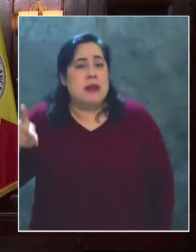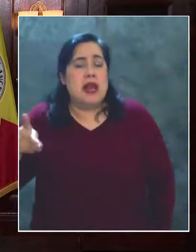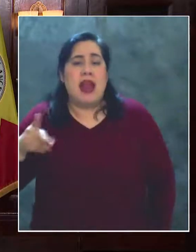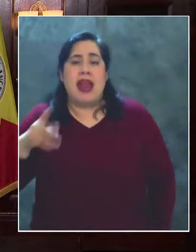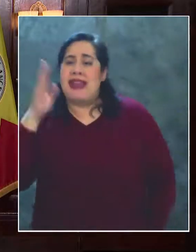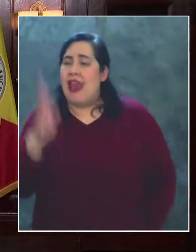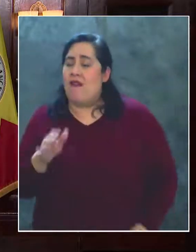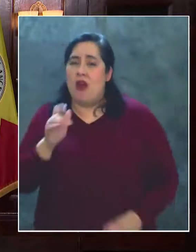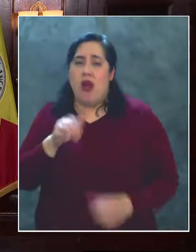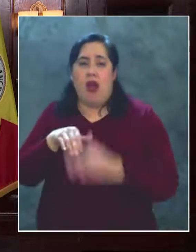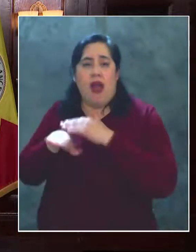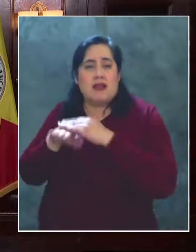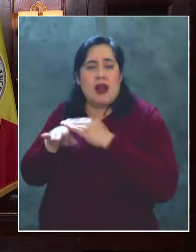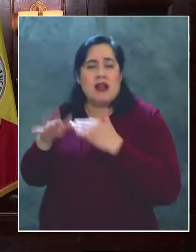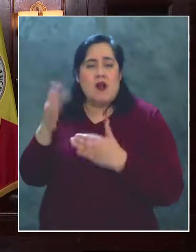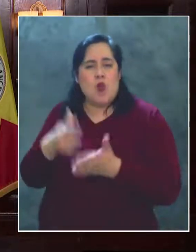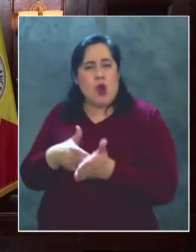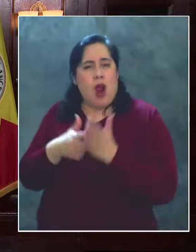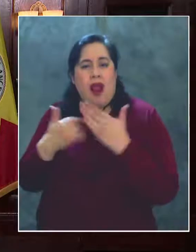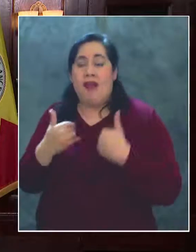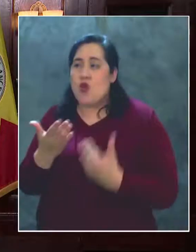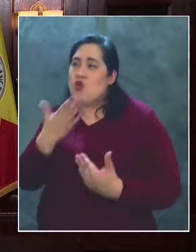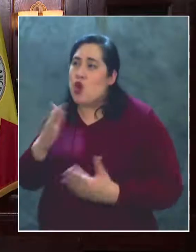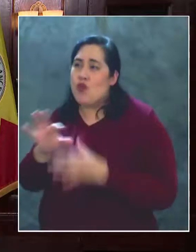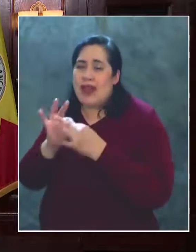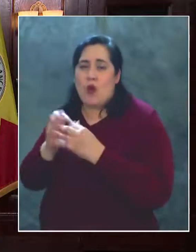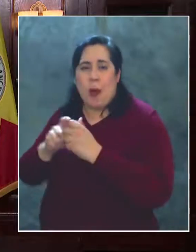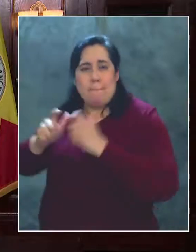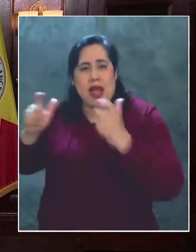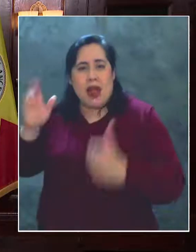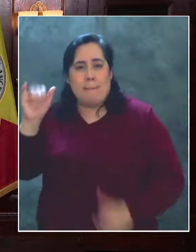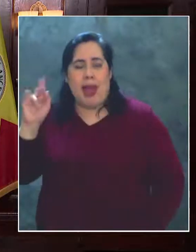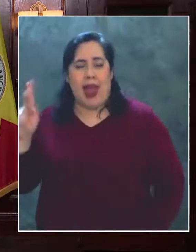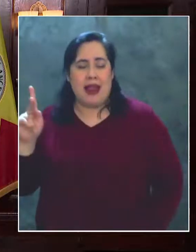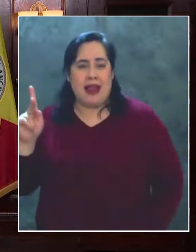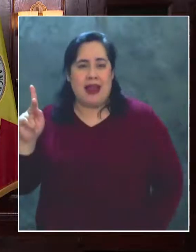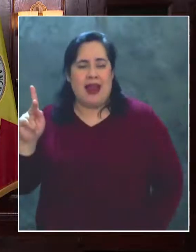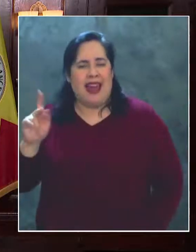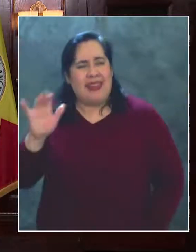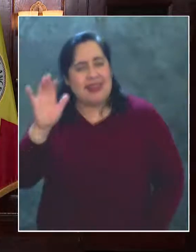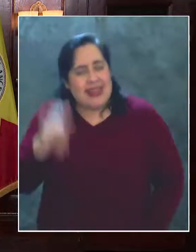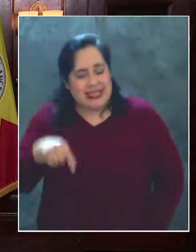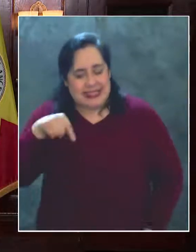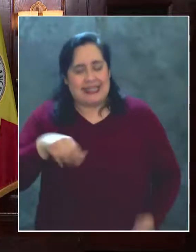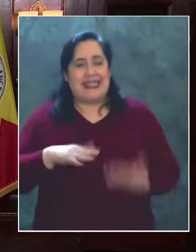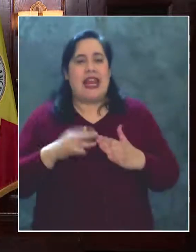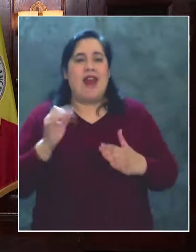AND OTHER THINGS THAT REQUIRE HAVING A GREAT RELATIONSHIP AT ONE OF THE BIGGER BANKS. THIS IS THE CITY OF ANGELS SO